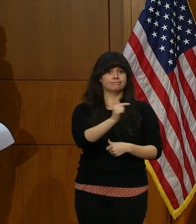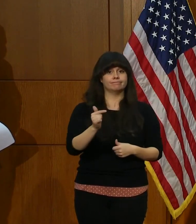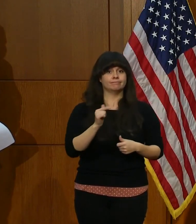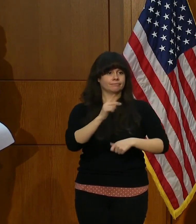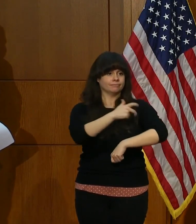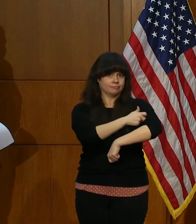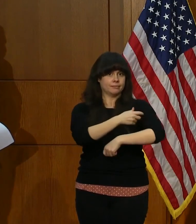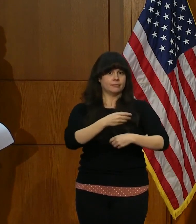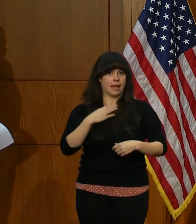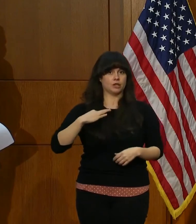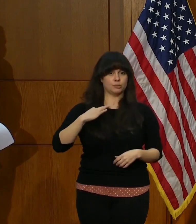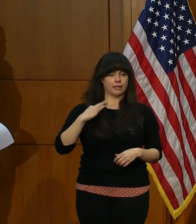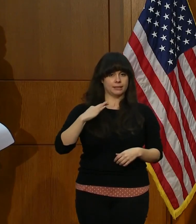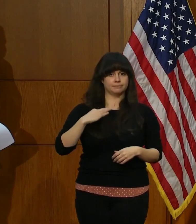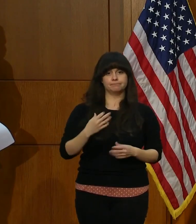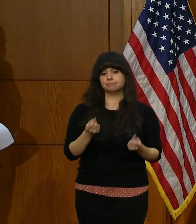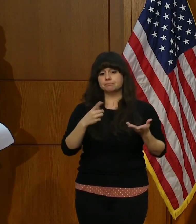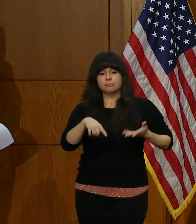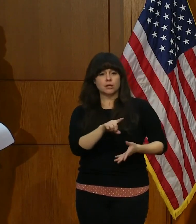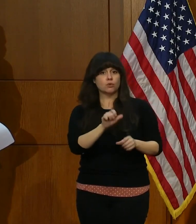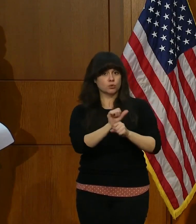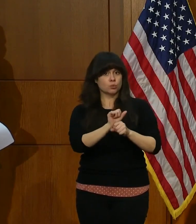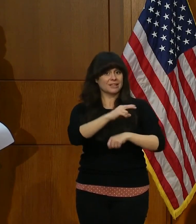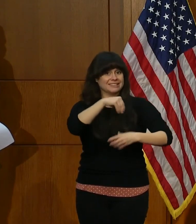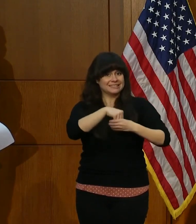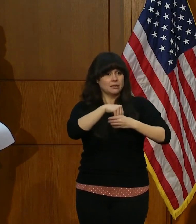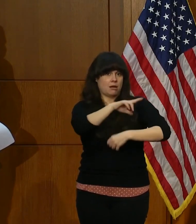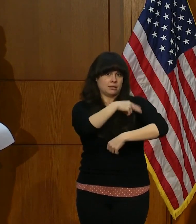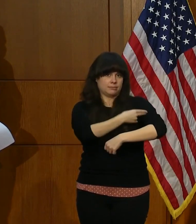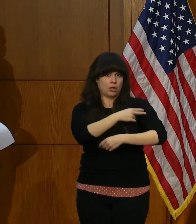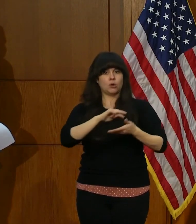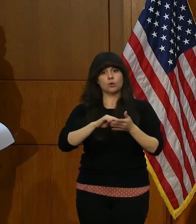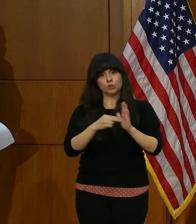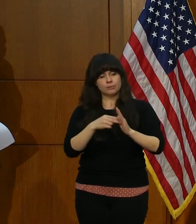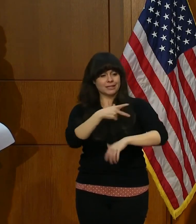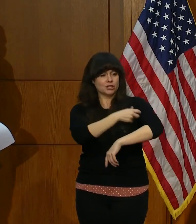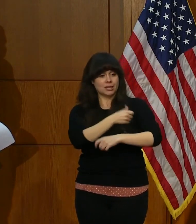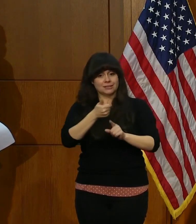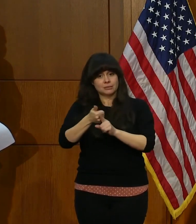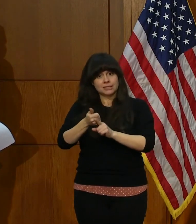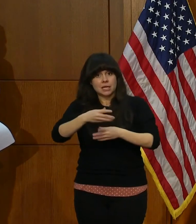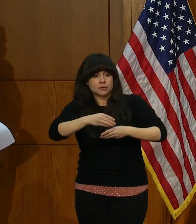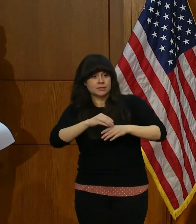WORKERS WERE ALSO INCLUDED IN THE FIRST ROUND OF ELIGIBILITY.